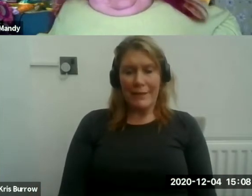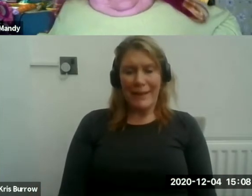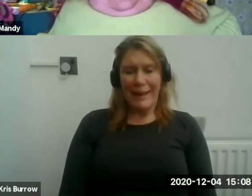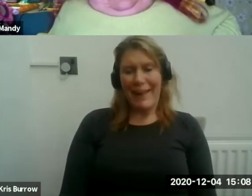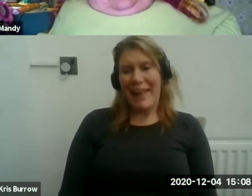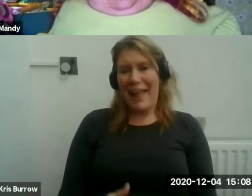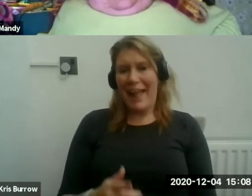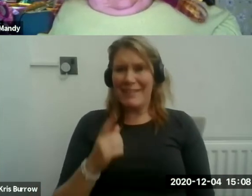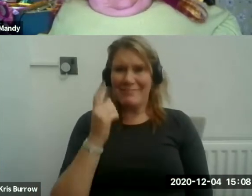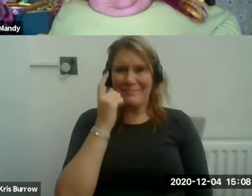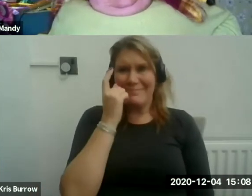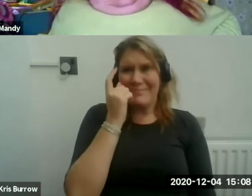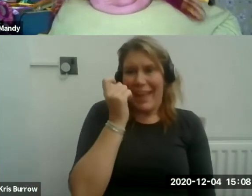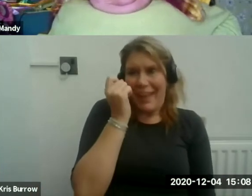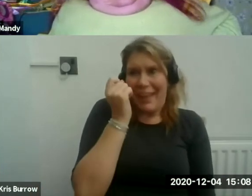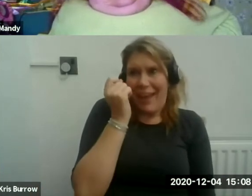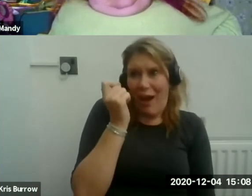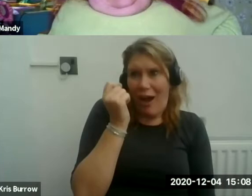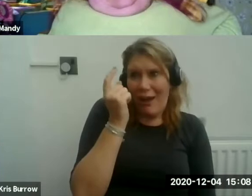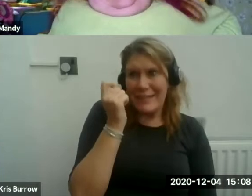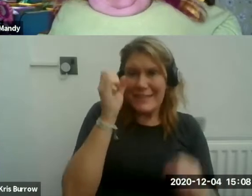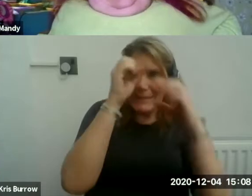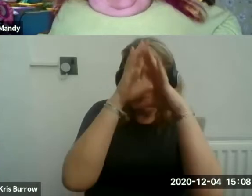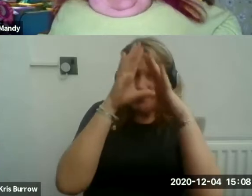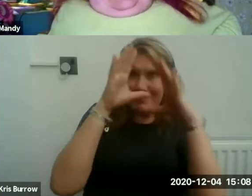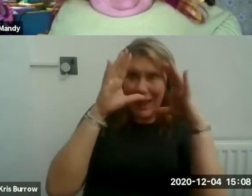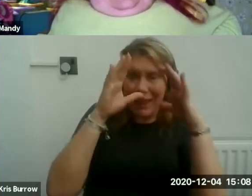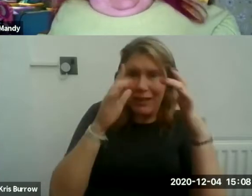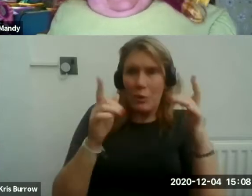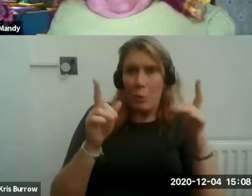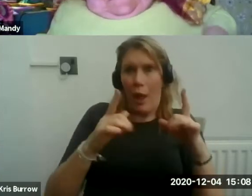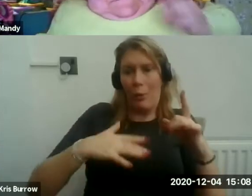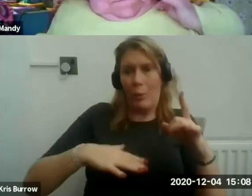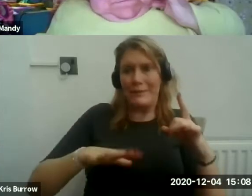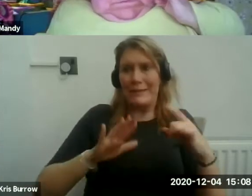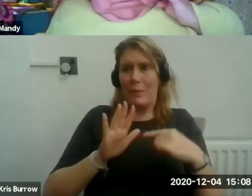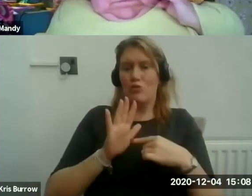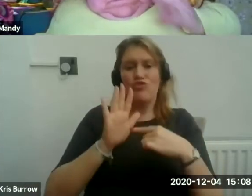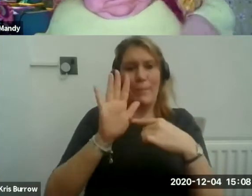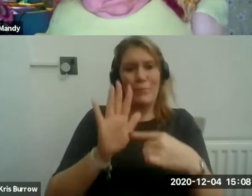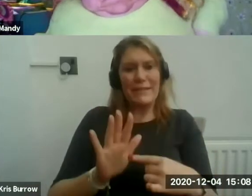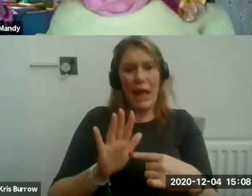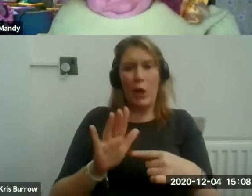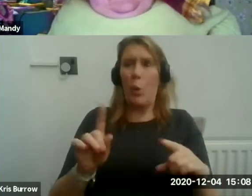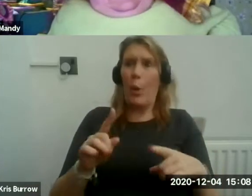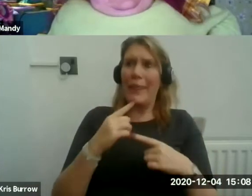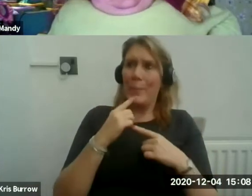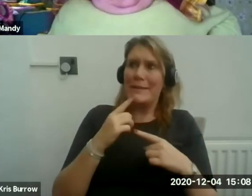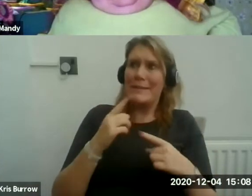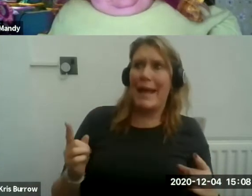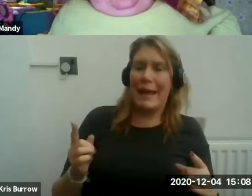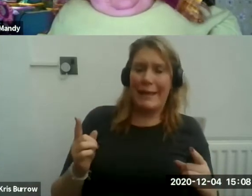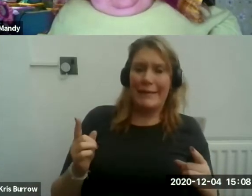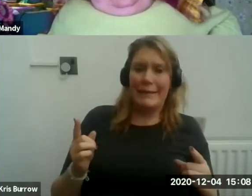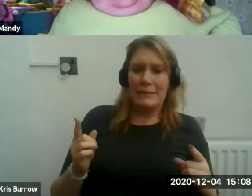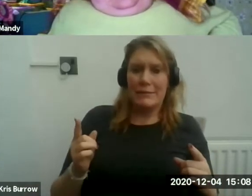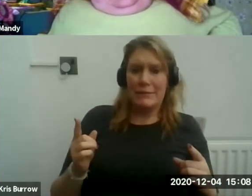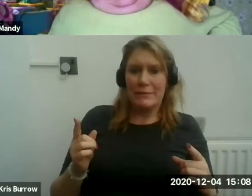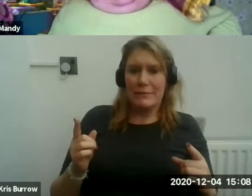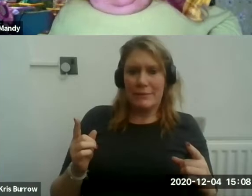I wanted them each to represent and to say. But then it was really important to